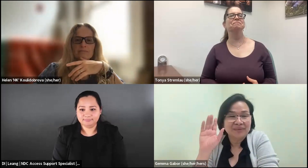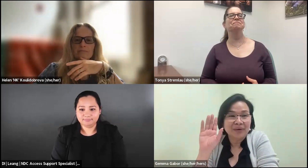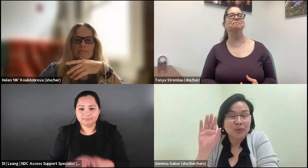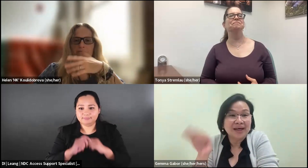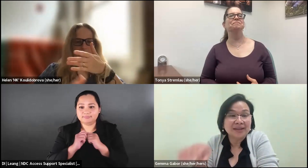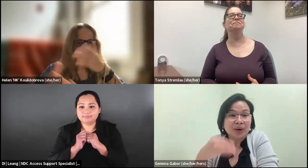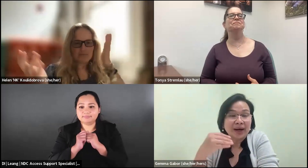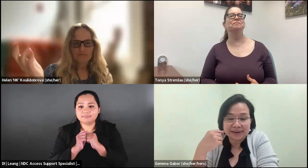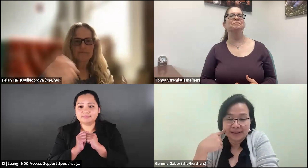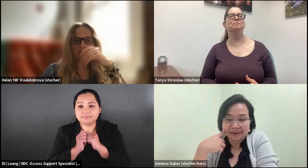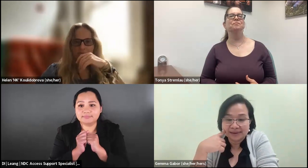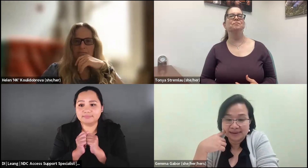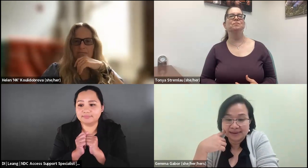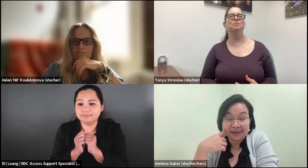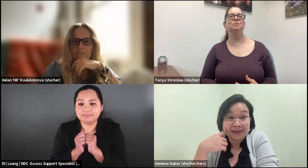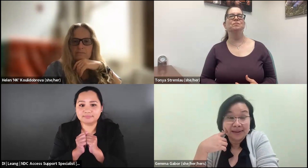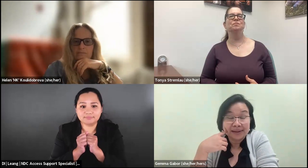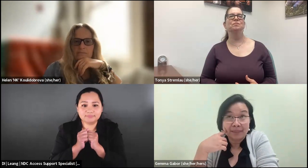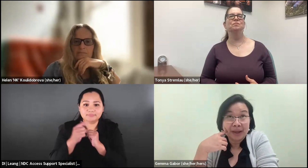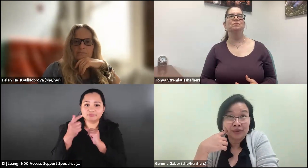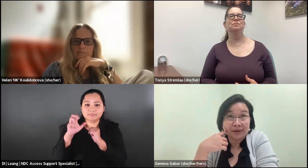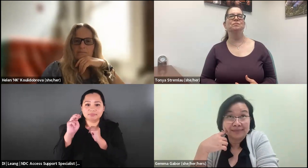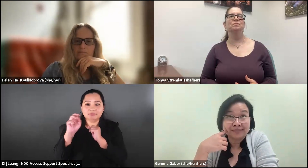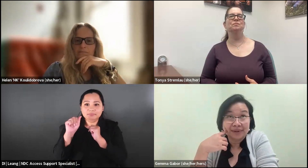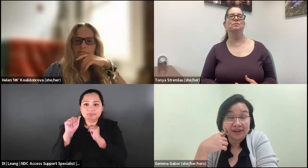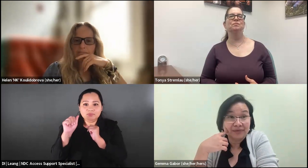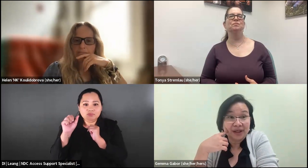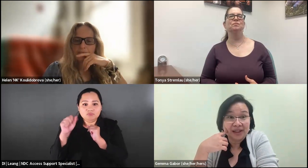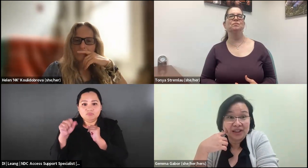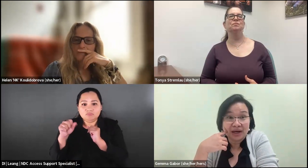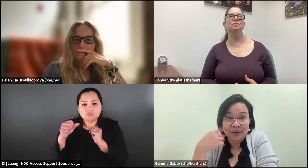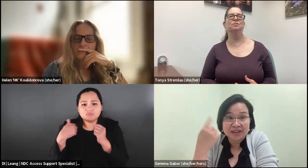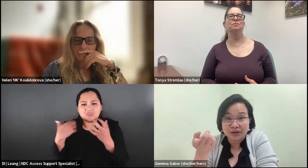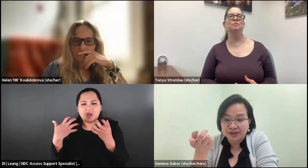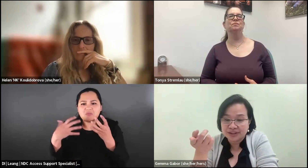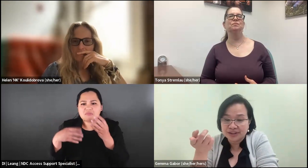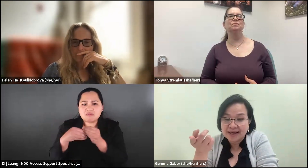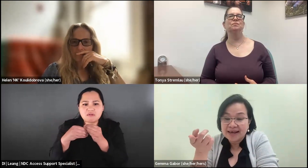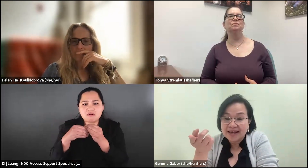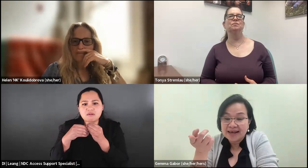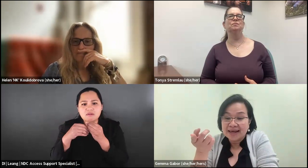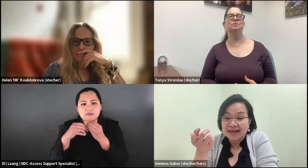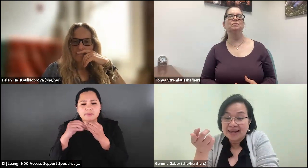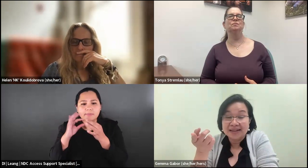Yeah, I would like to add that about the deaf English language learners.